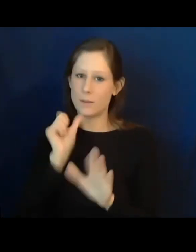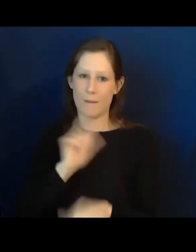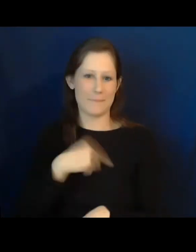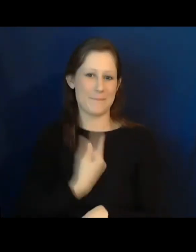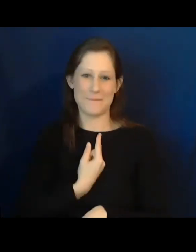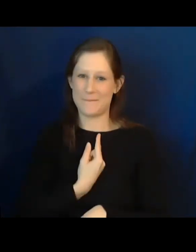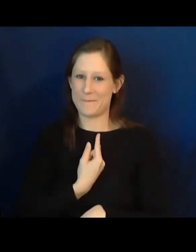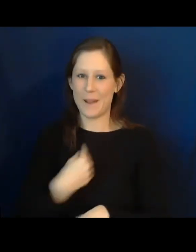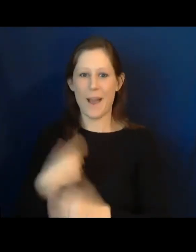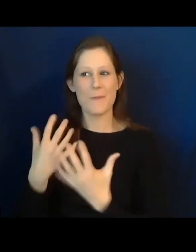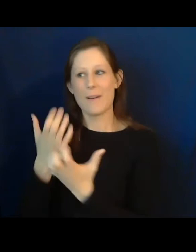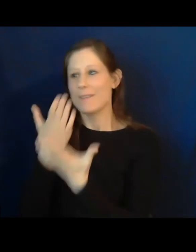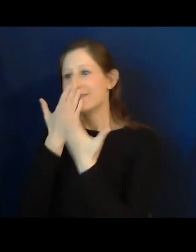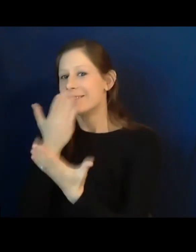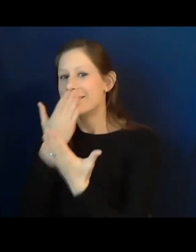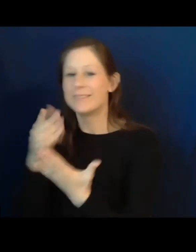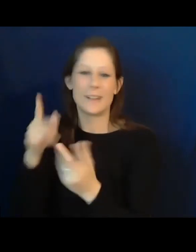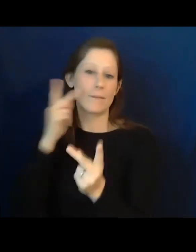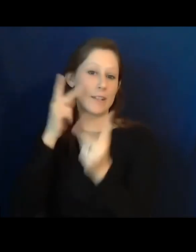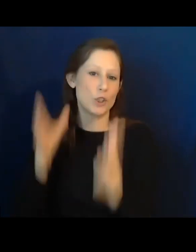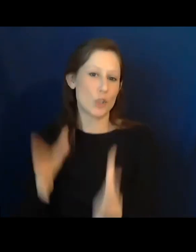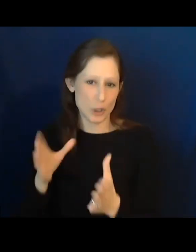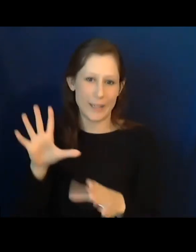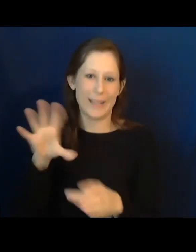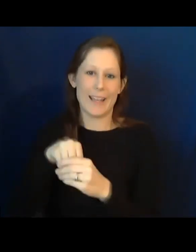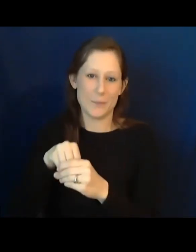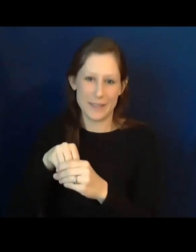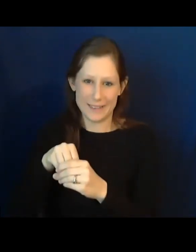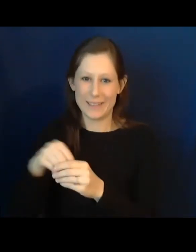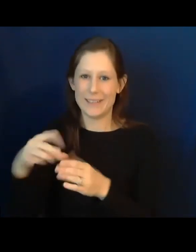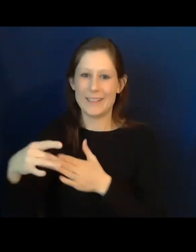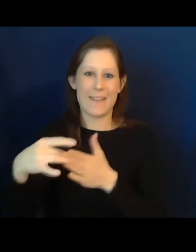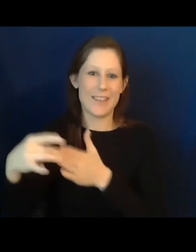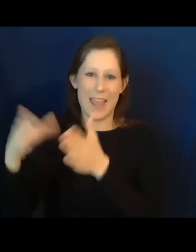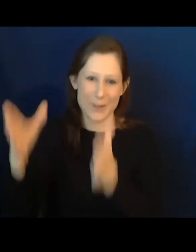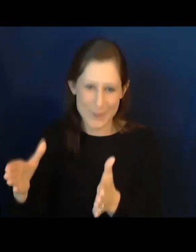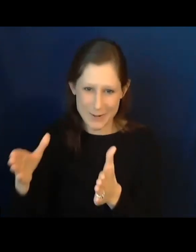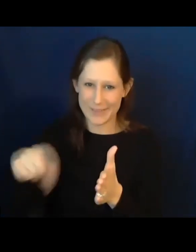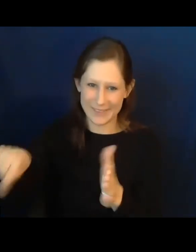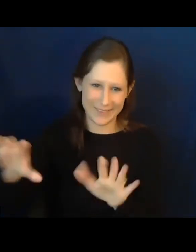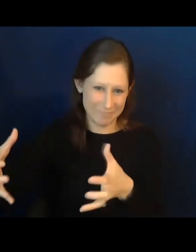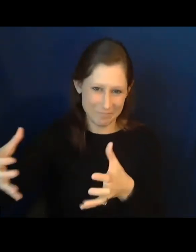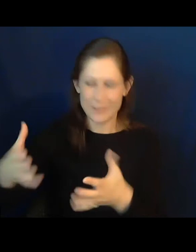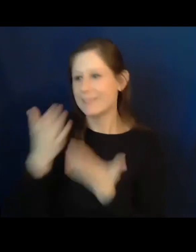huge shout out to the visitor engagement navigators. Thank you all for always being willing to